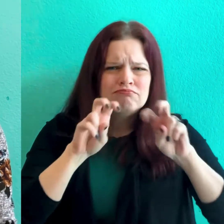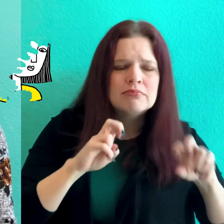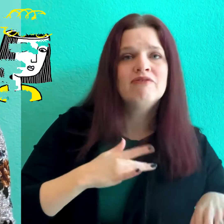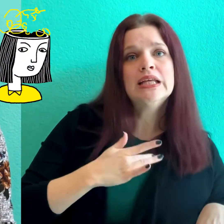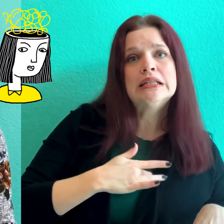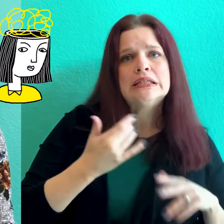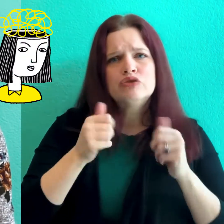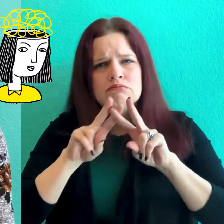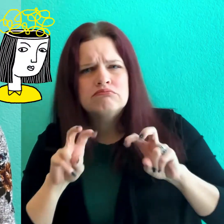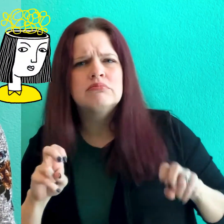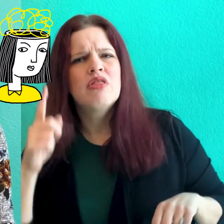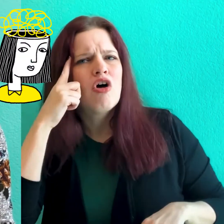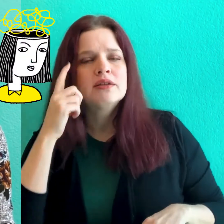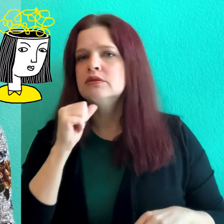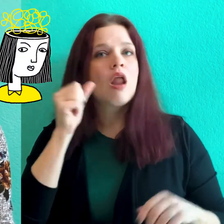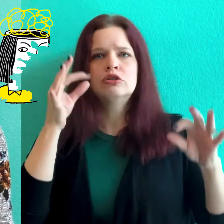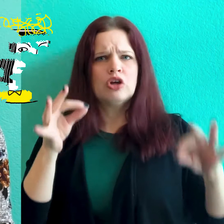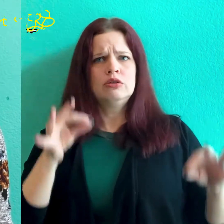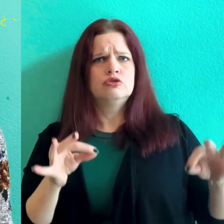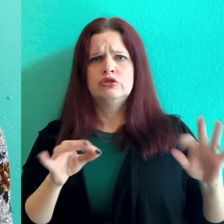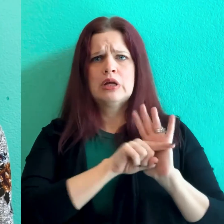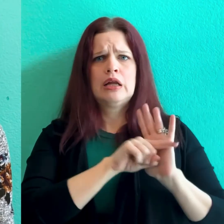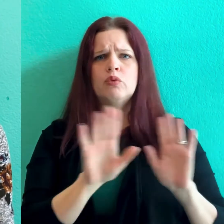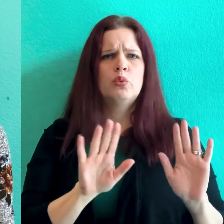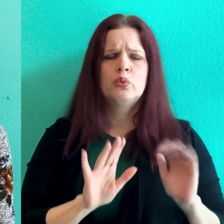to tap into their feelings and their thoughts with a nonjudgmental approach.